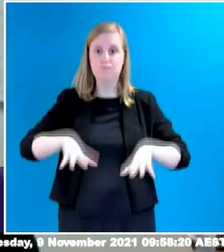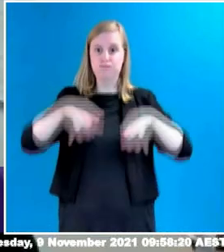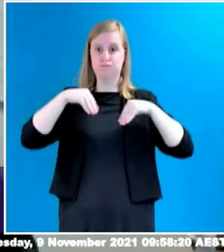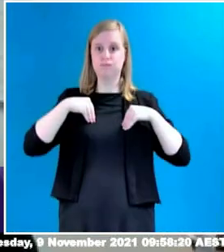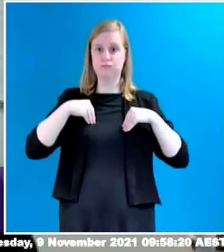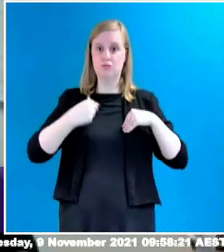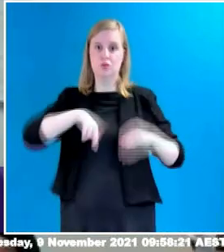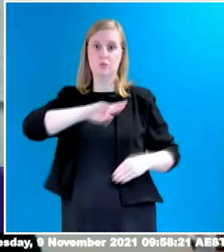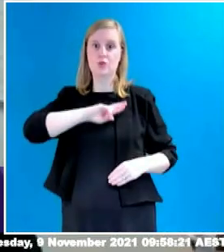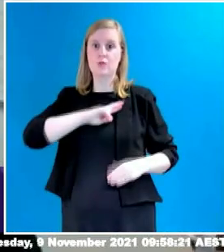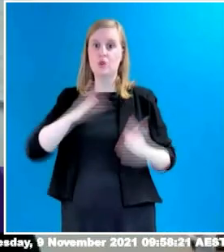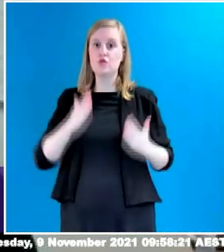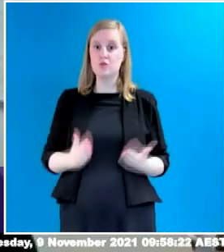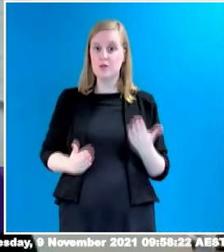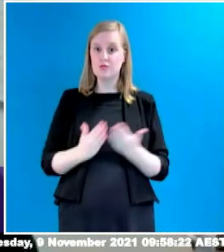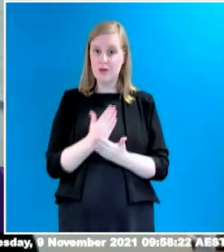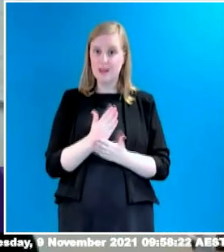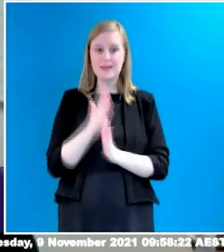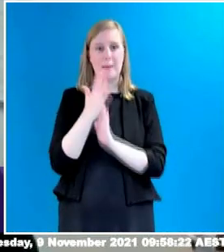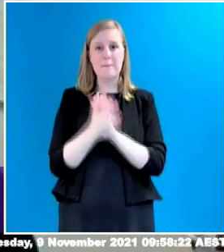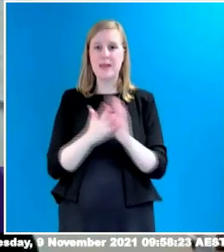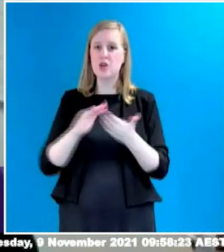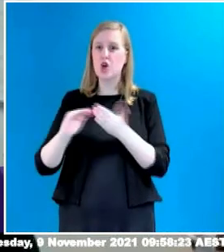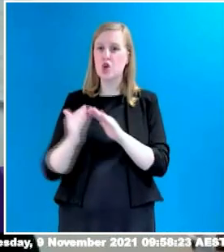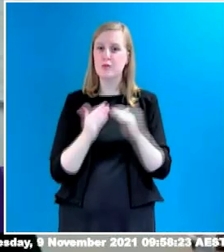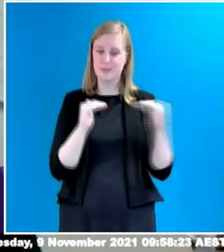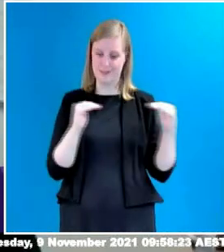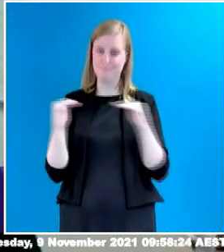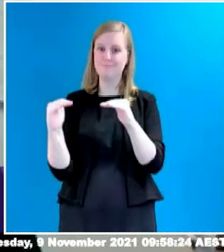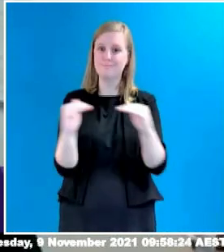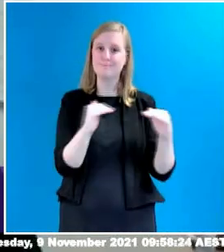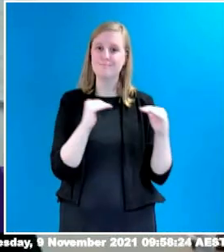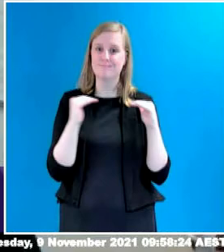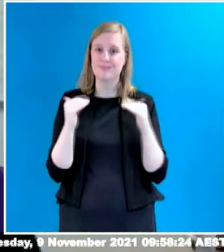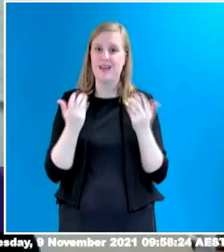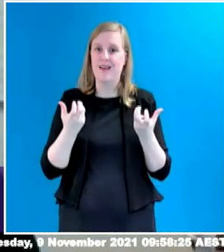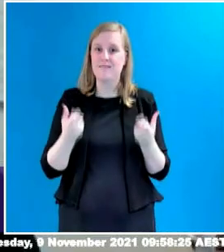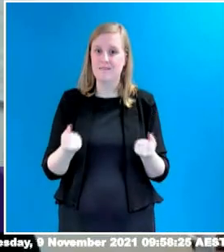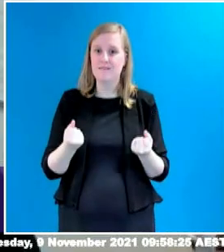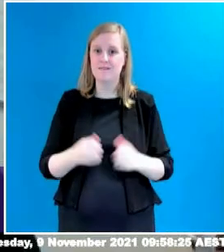We have some excellent expertise in the Commission here that is able to do that